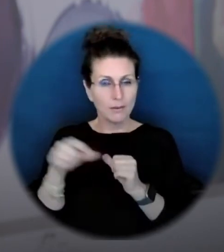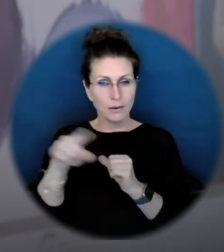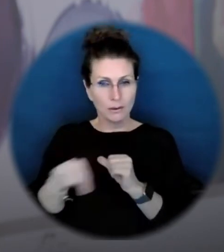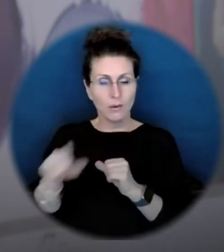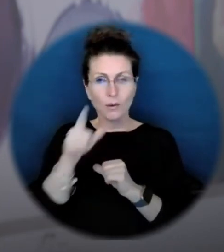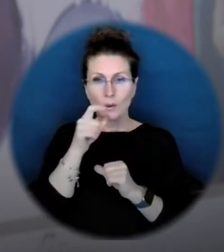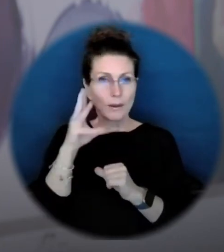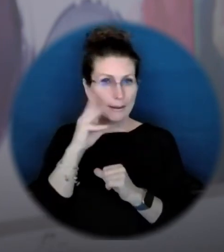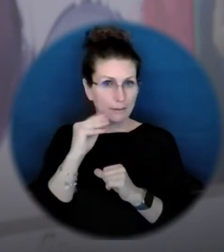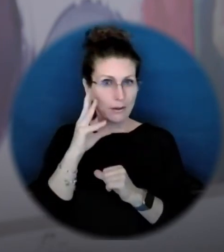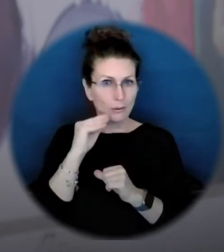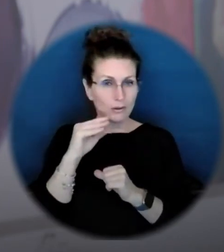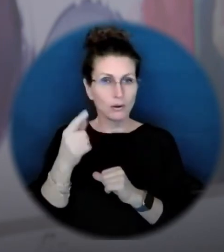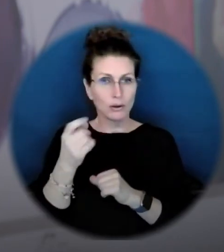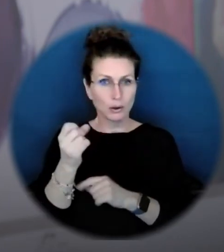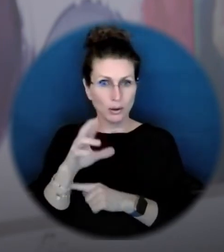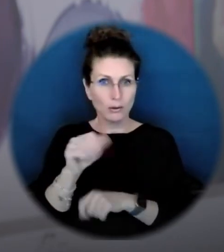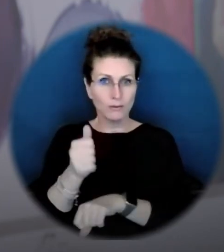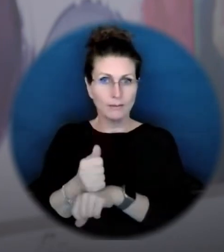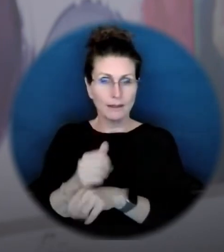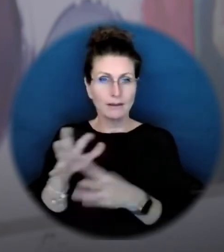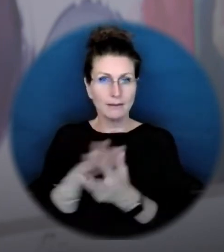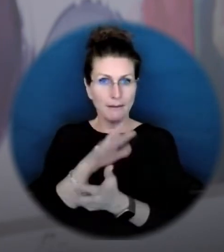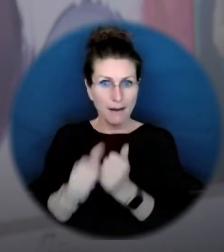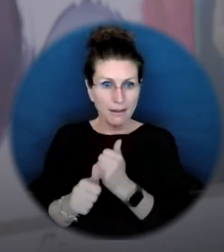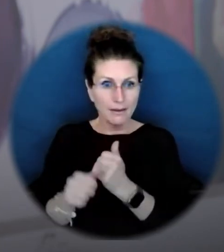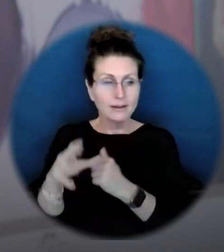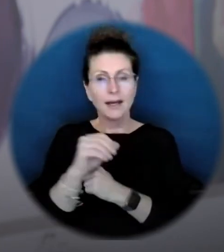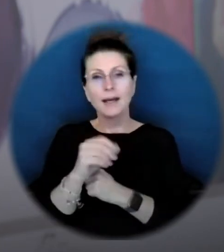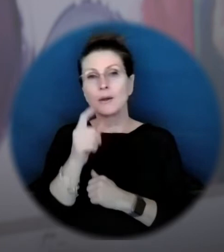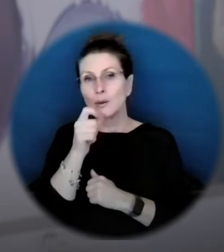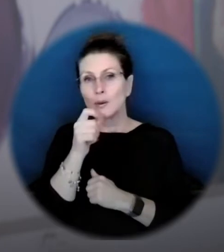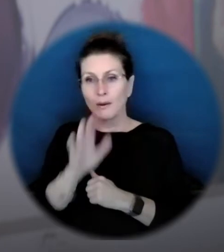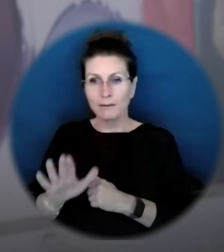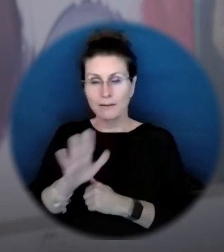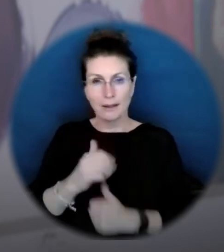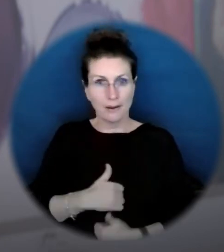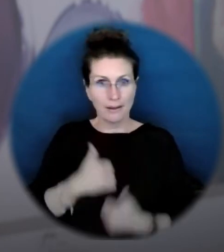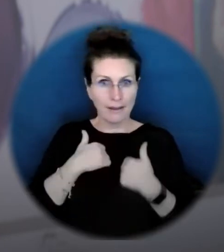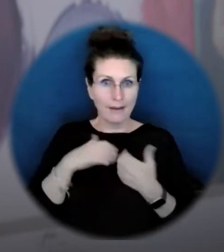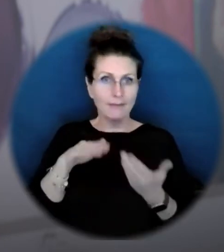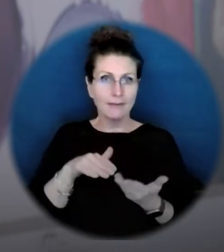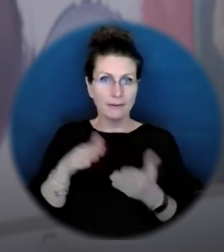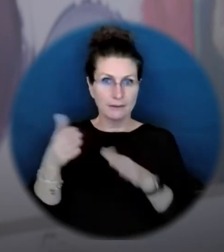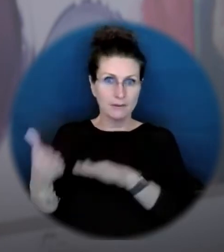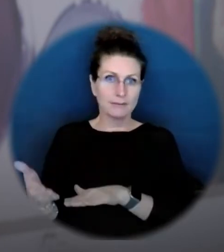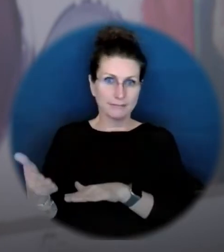who have experienced gender-based violence and whose lives have been lost to it.